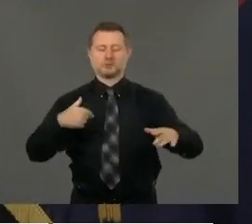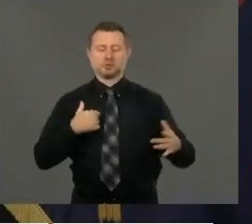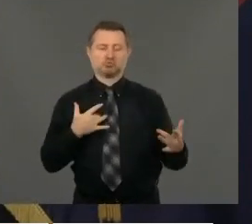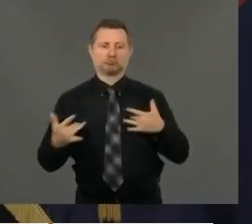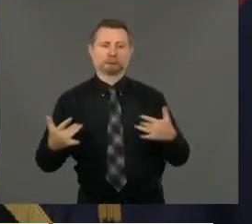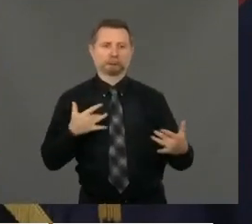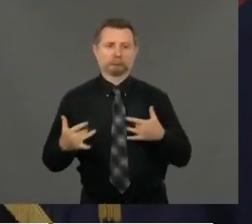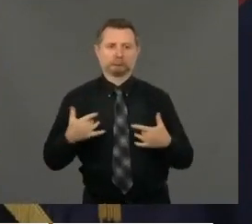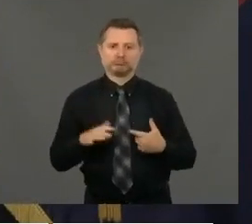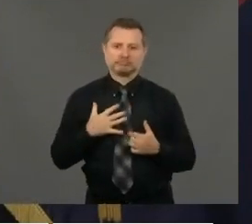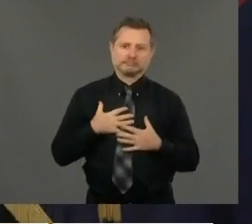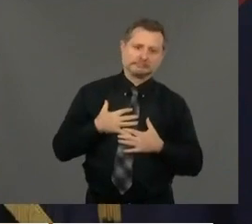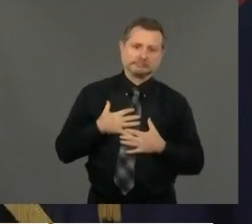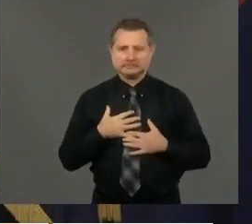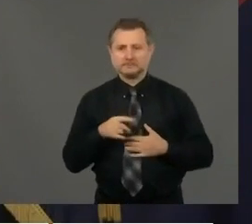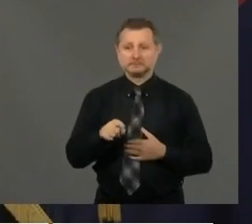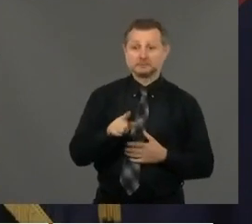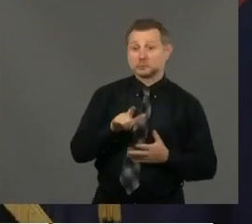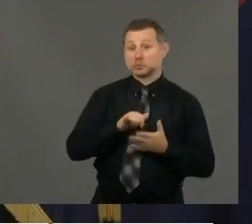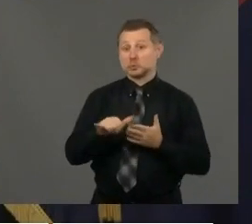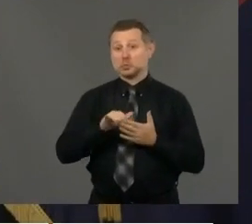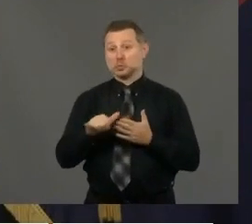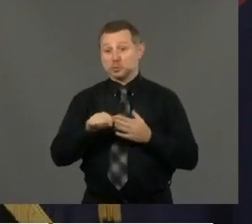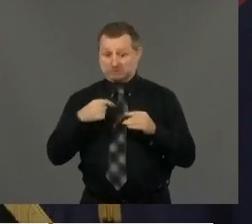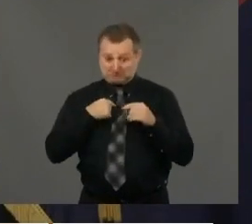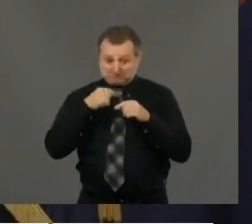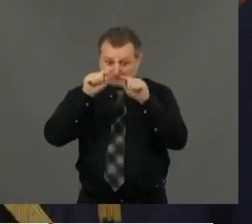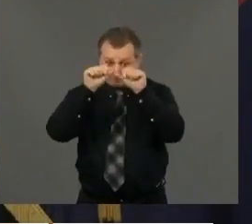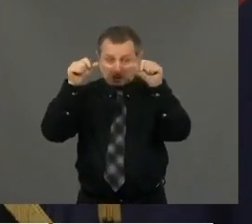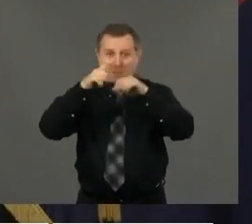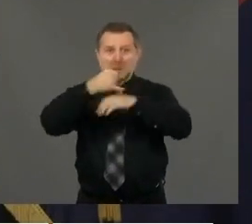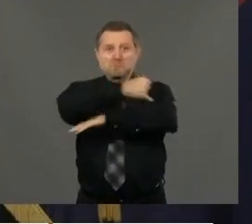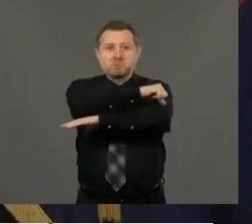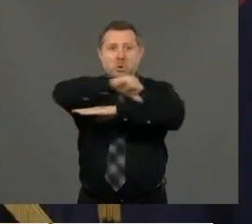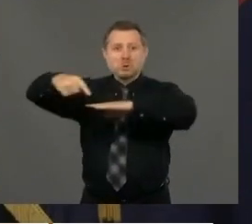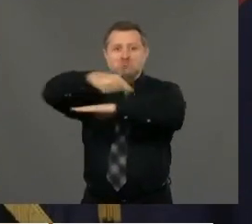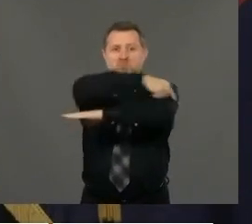AM WORRIED ABOUT PEOPLE COMING